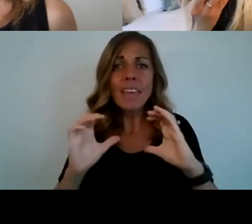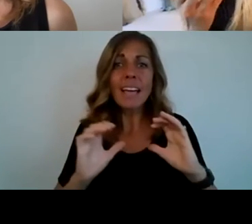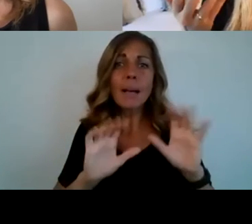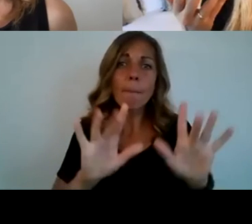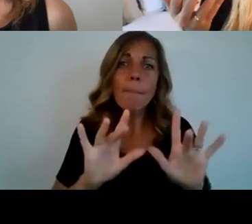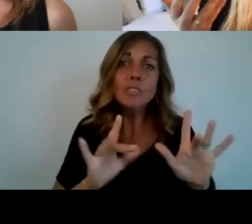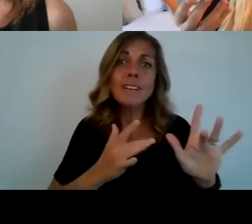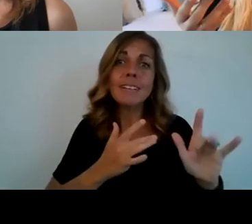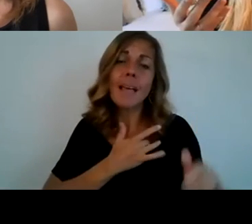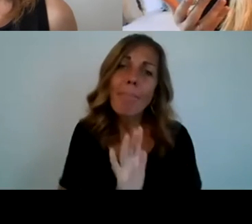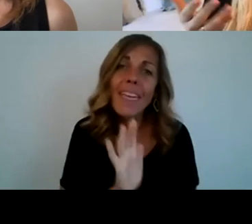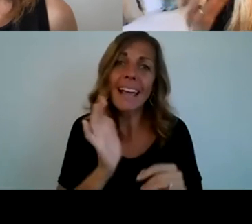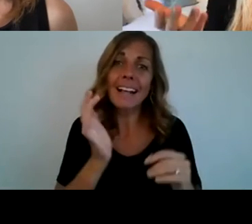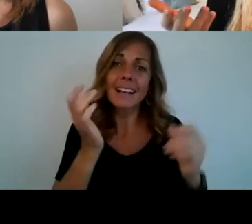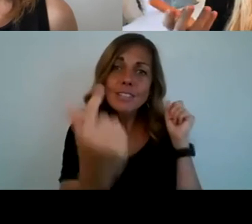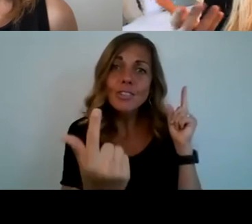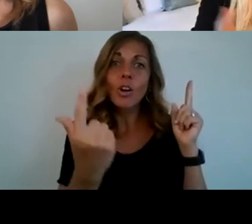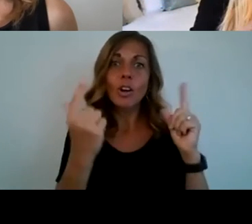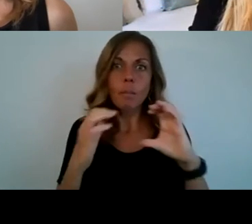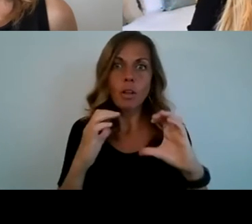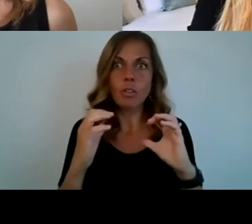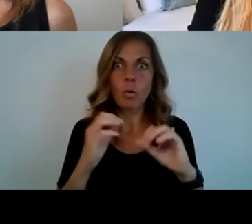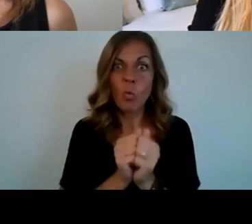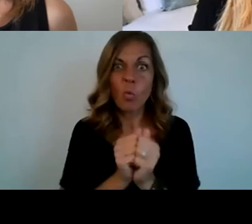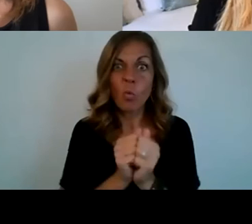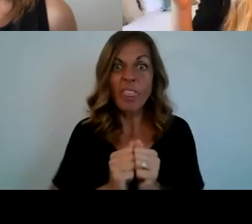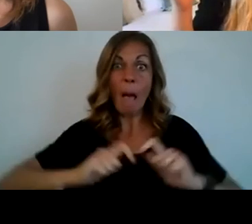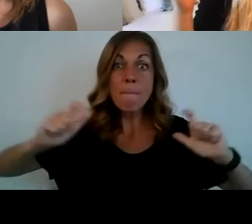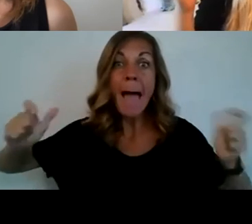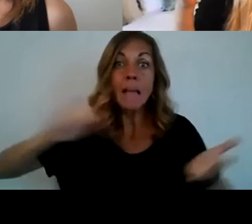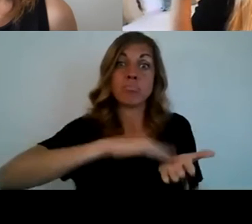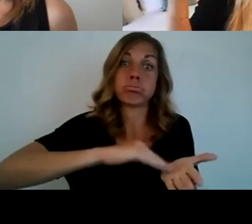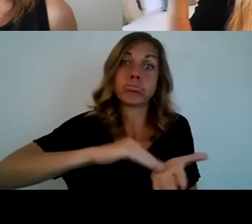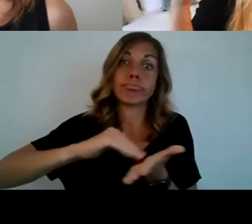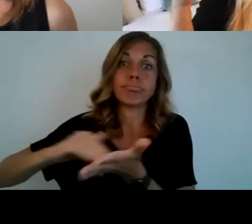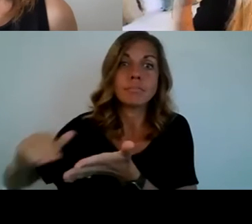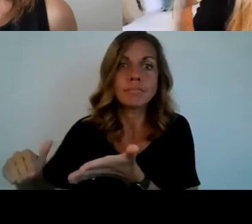internal communication plans around massive layoffs? And then what are the actual paperwork